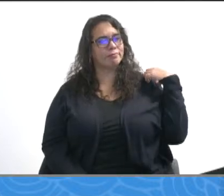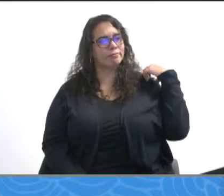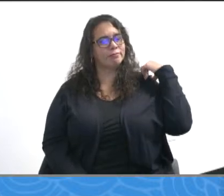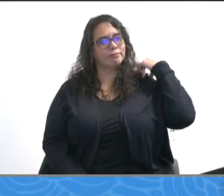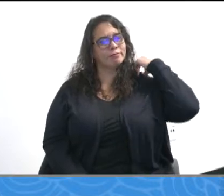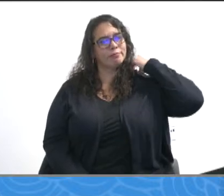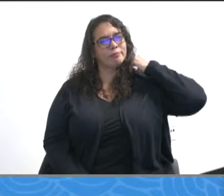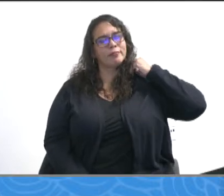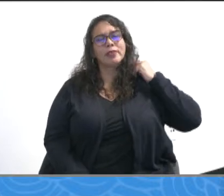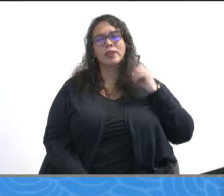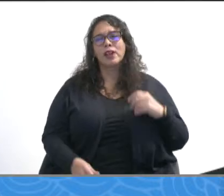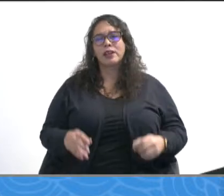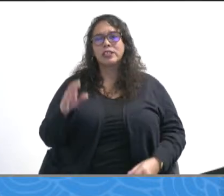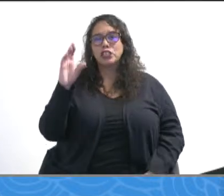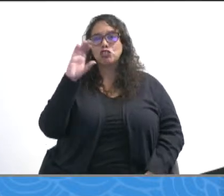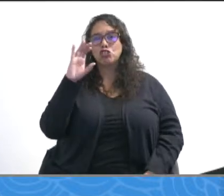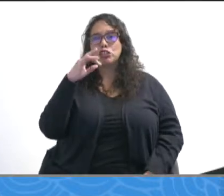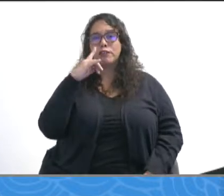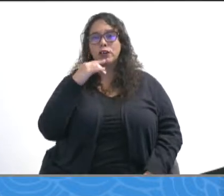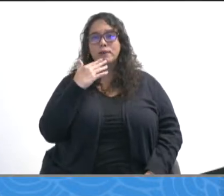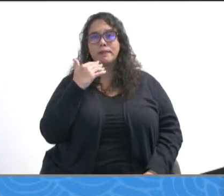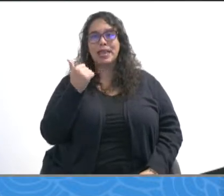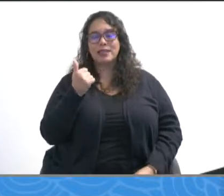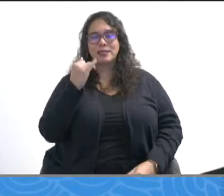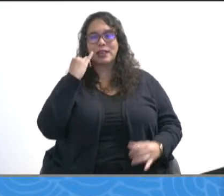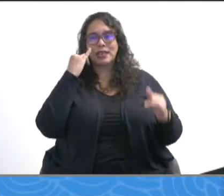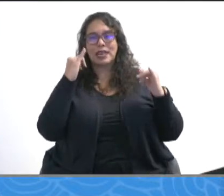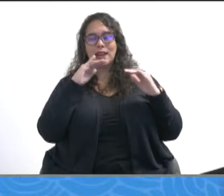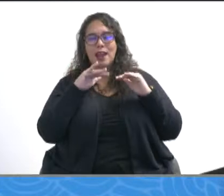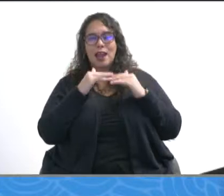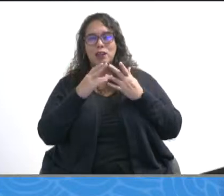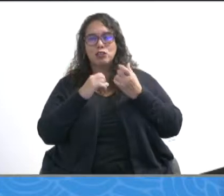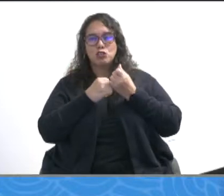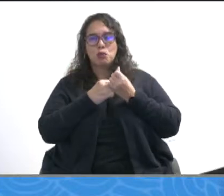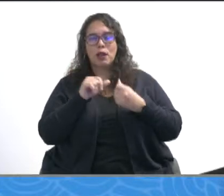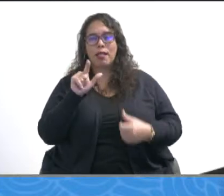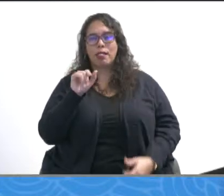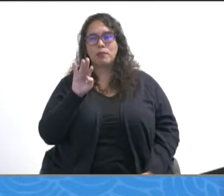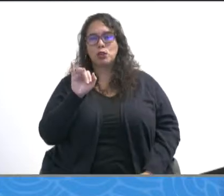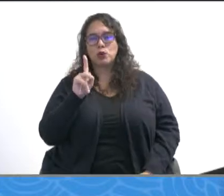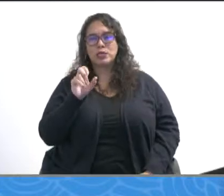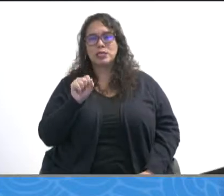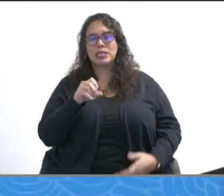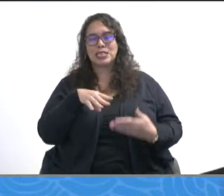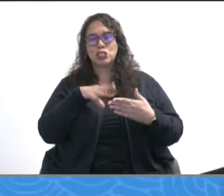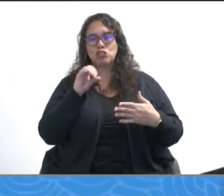[Presenter] We're looking for your best ideas in how to support our LBUSD students. Each year, the district develops a budget